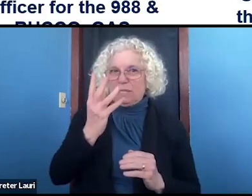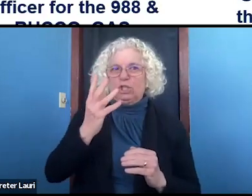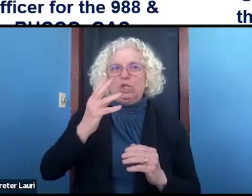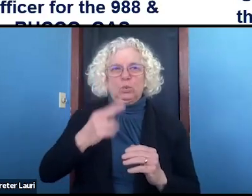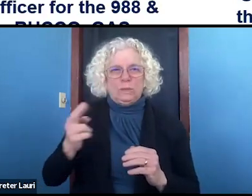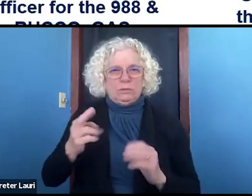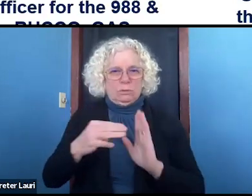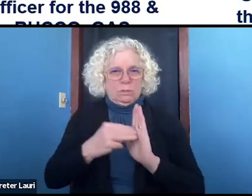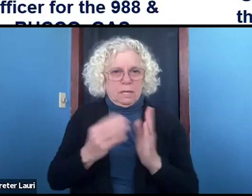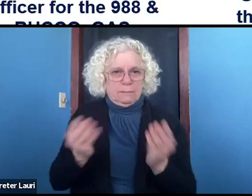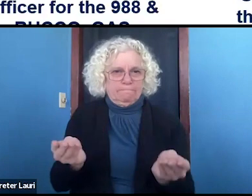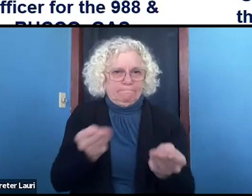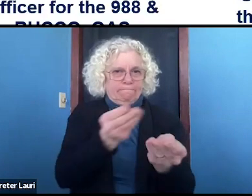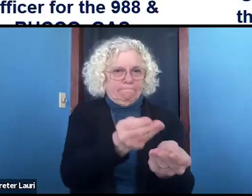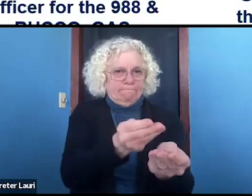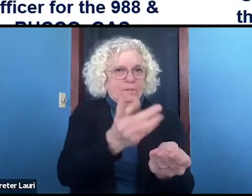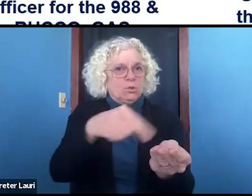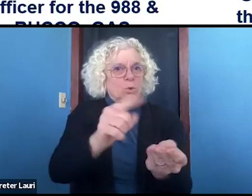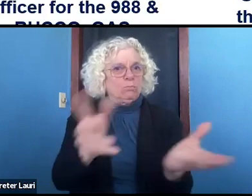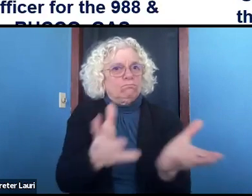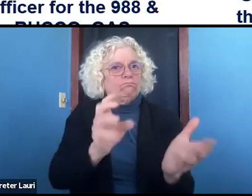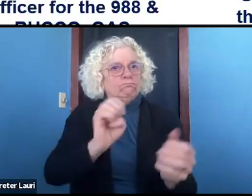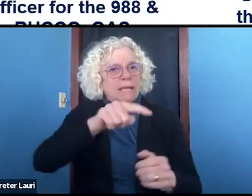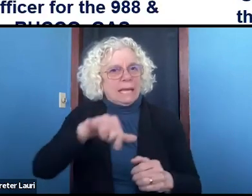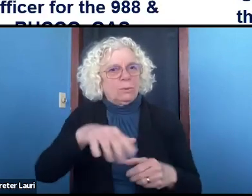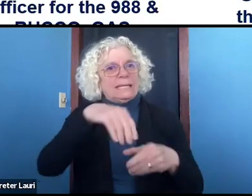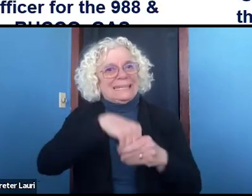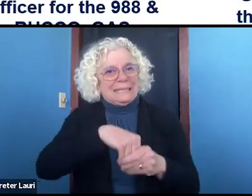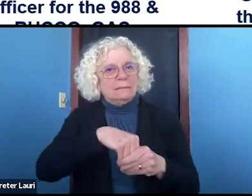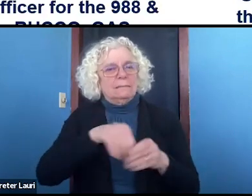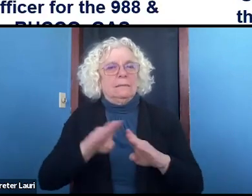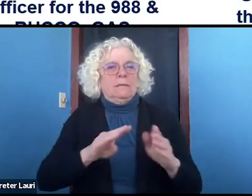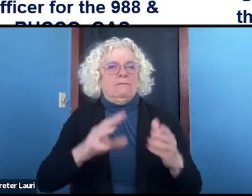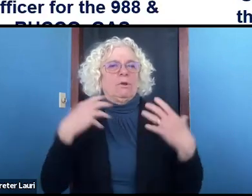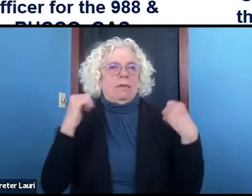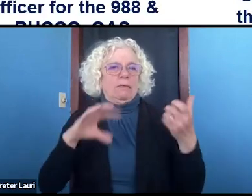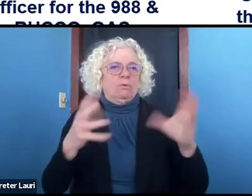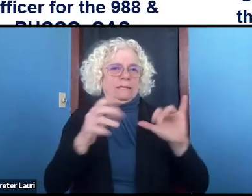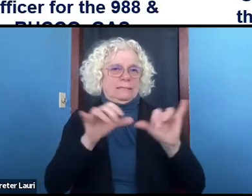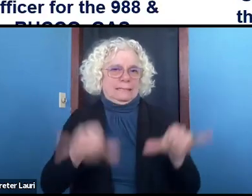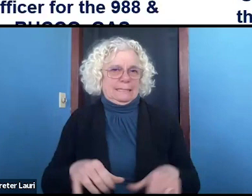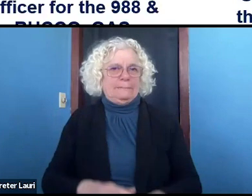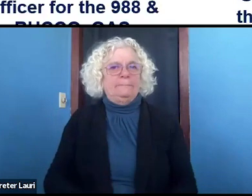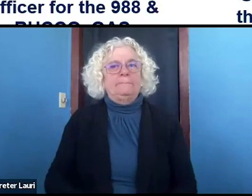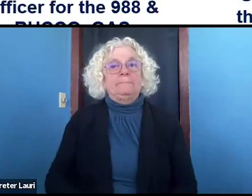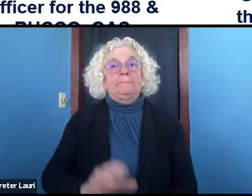to promote equity throughout the behavioral health crisis system. As you know, SAMHSA has a bold vision